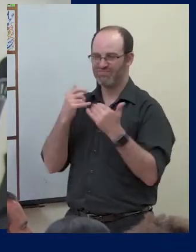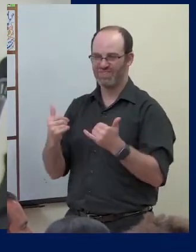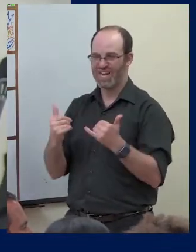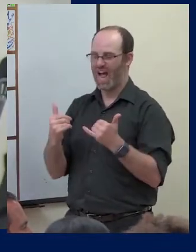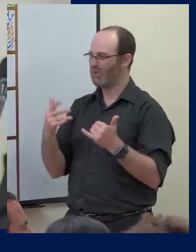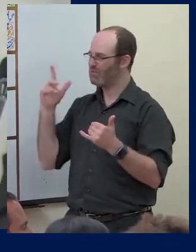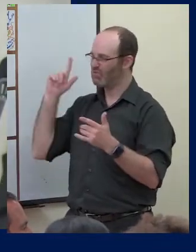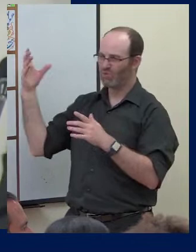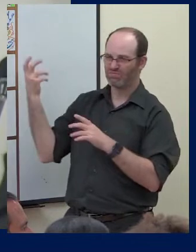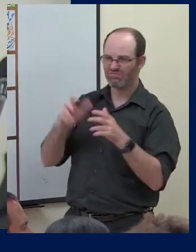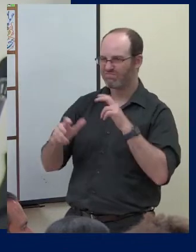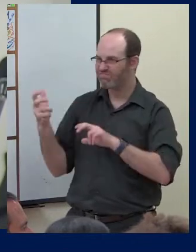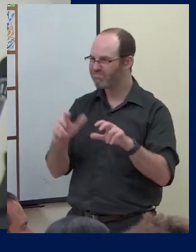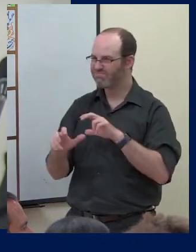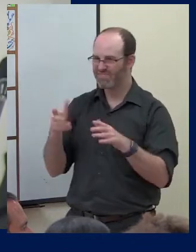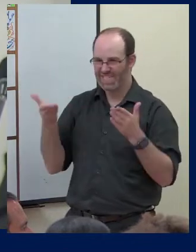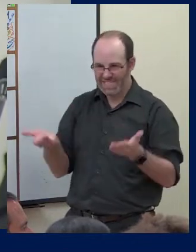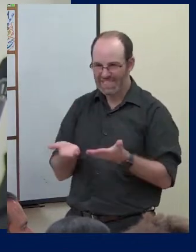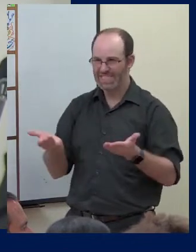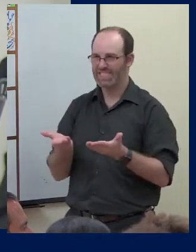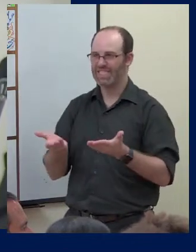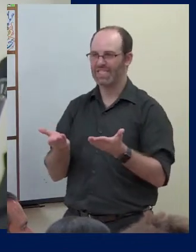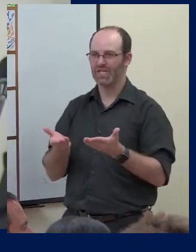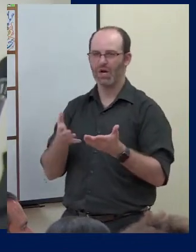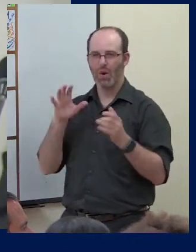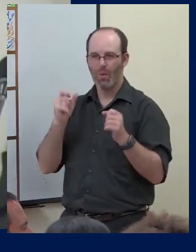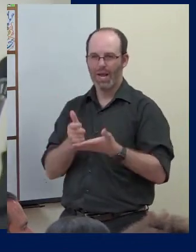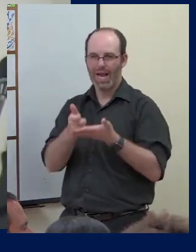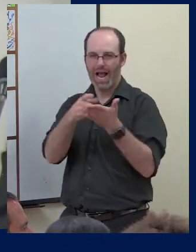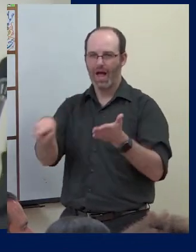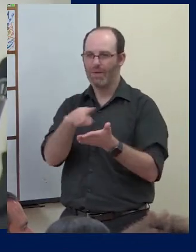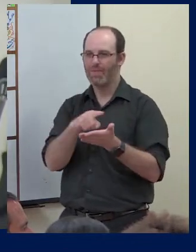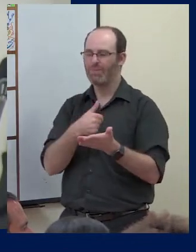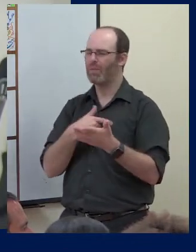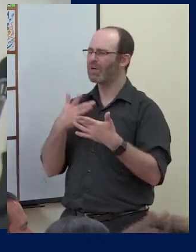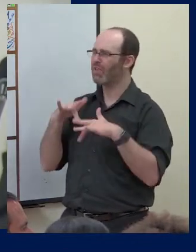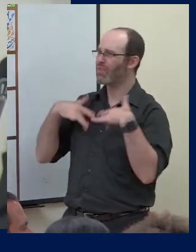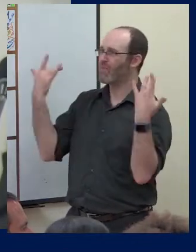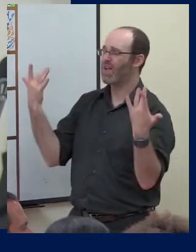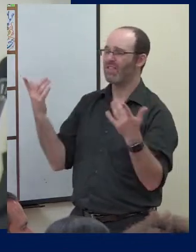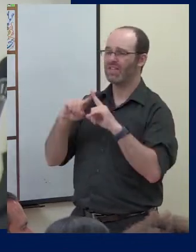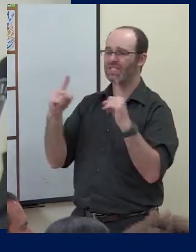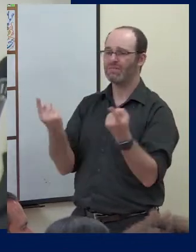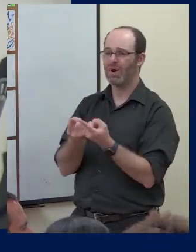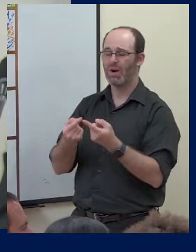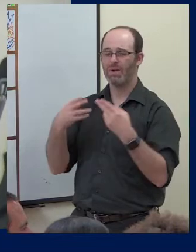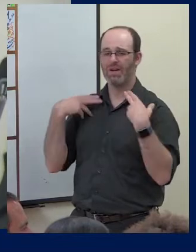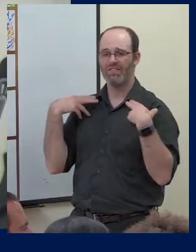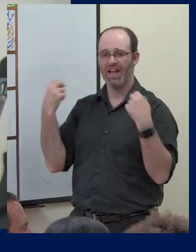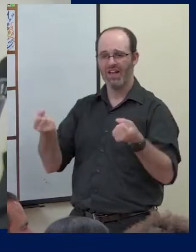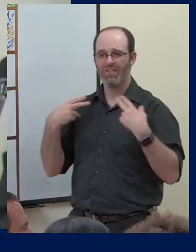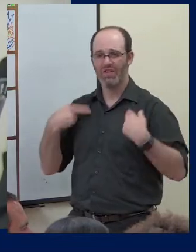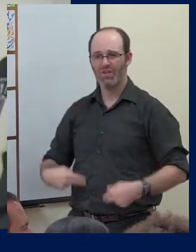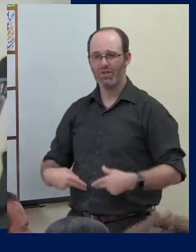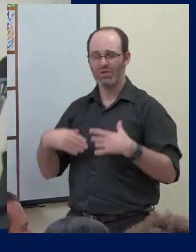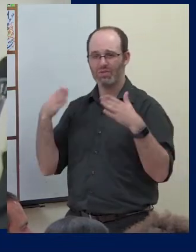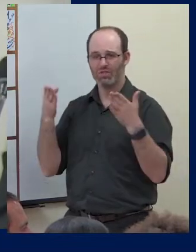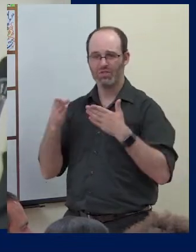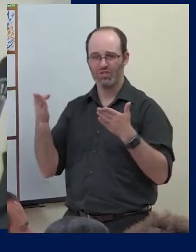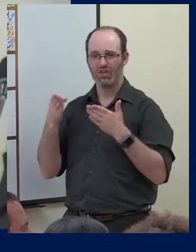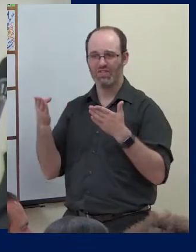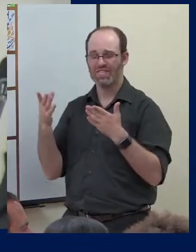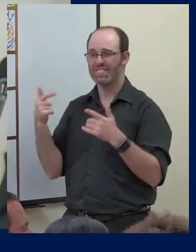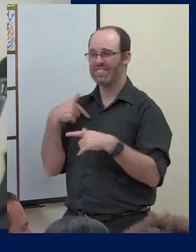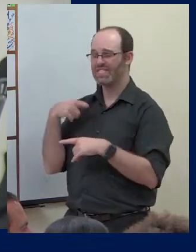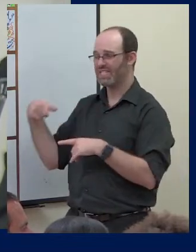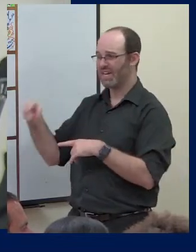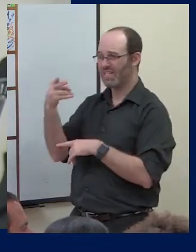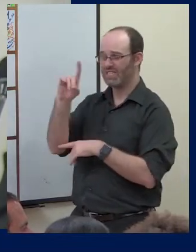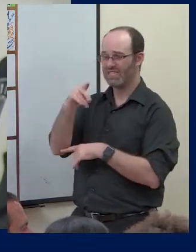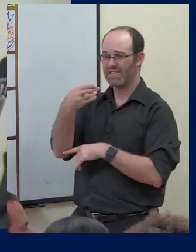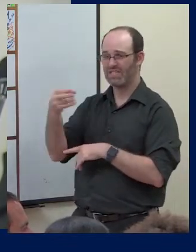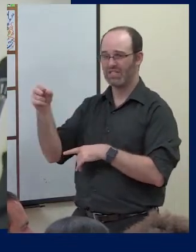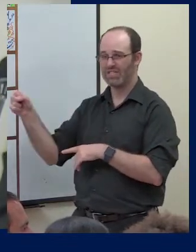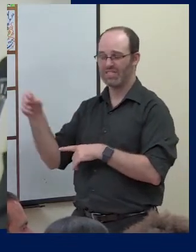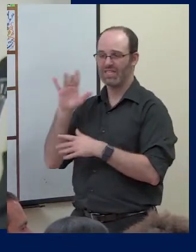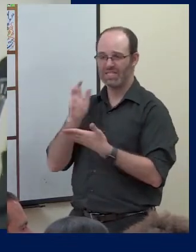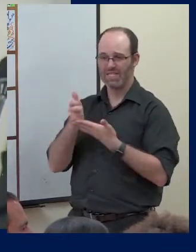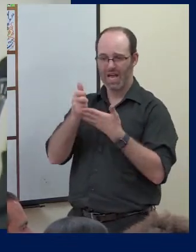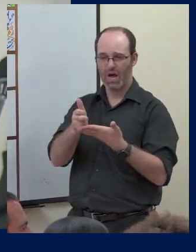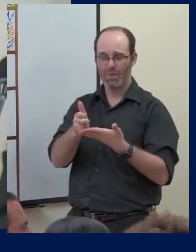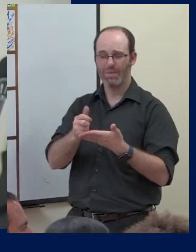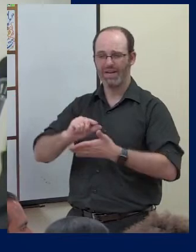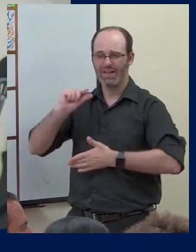And we are thrilled that at the DHHS, that we are helping a little bit and that perhaps